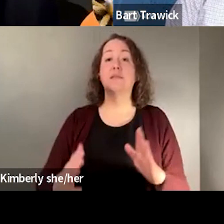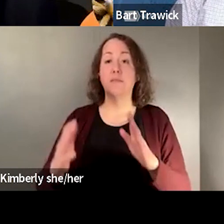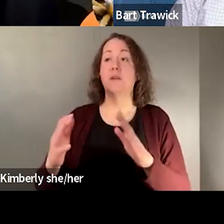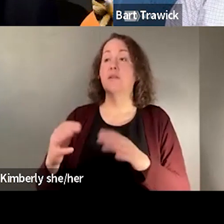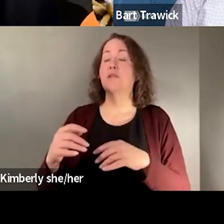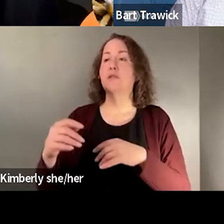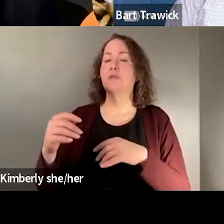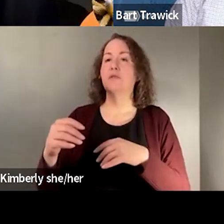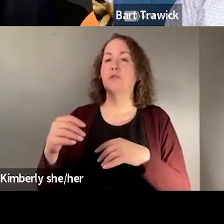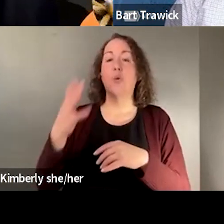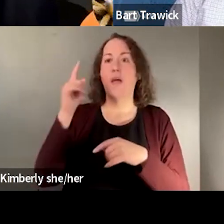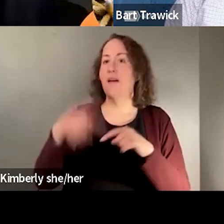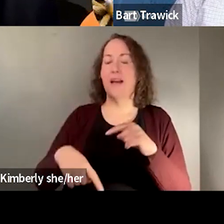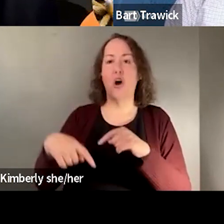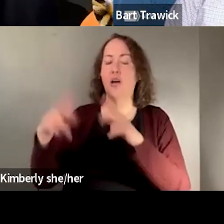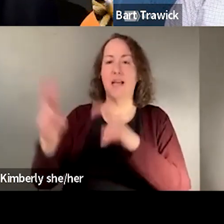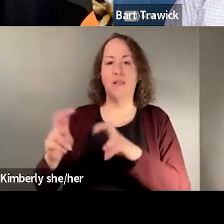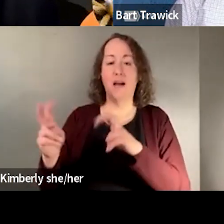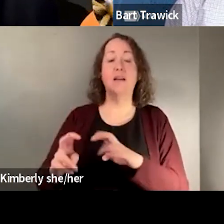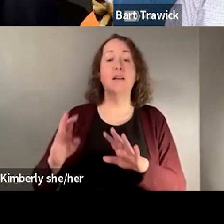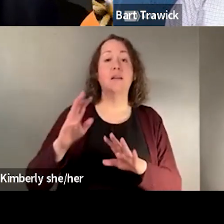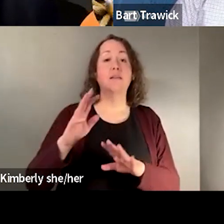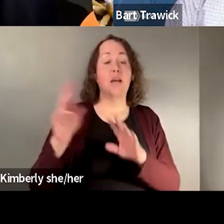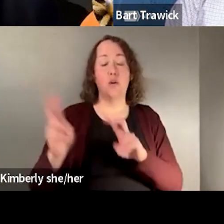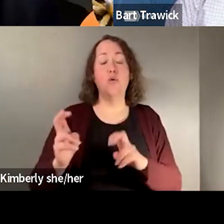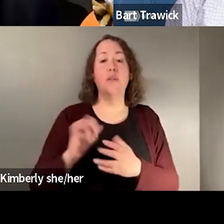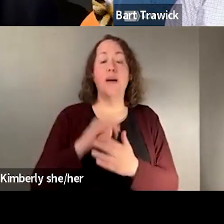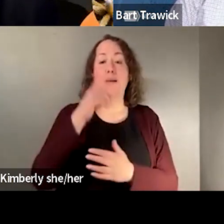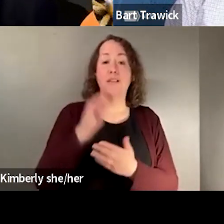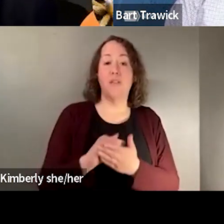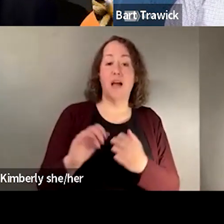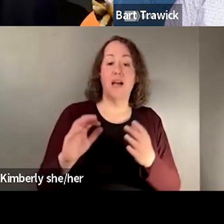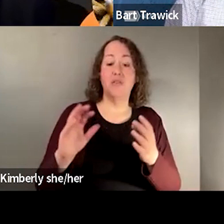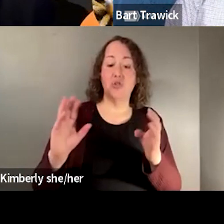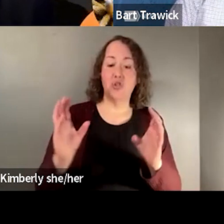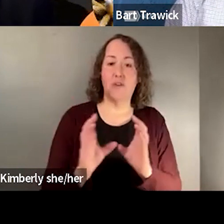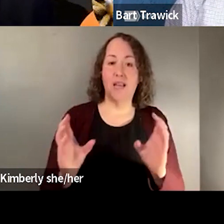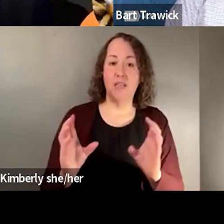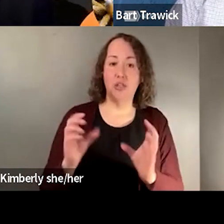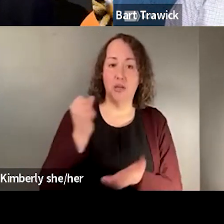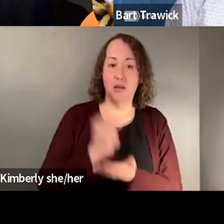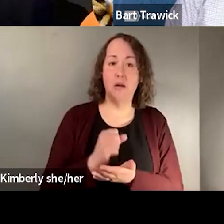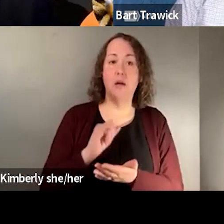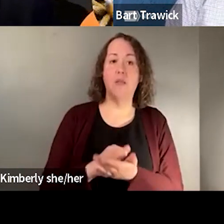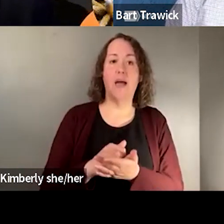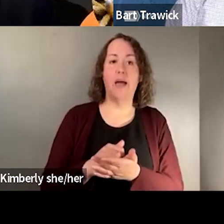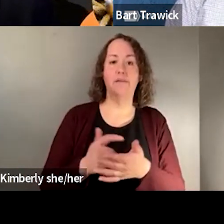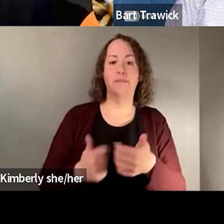It is because of that certification which requires the senior personnel to certify